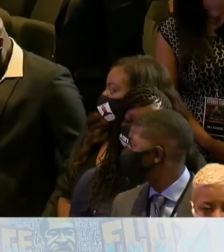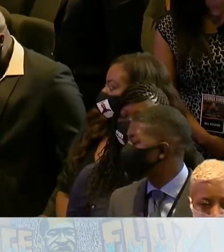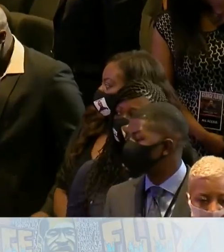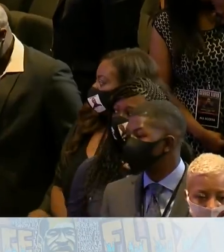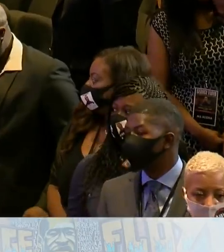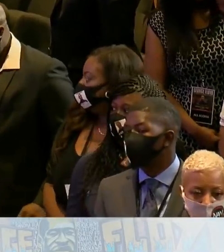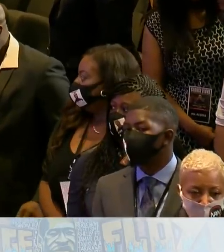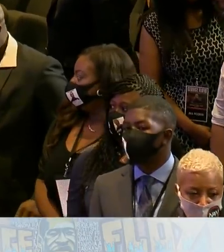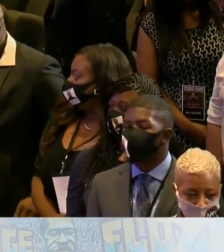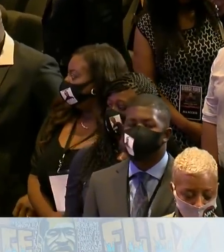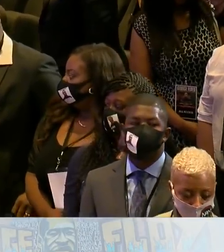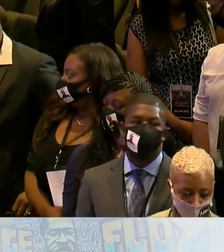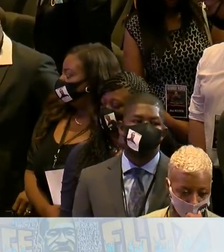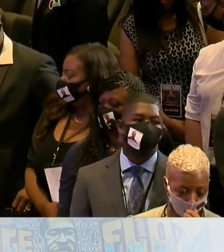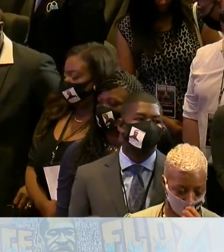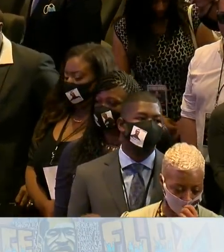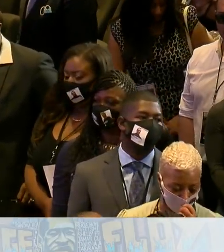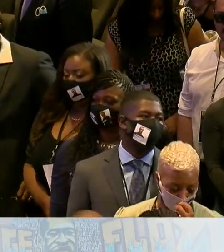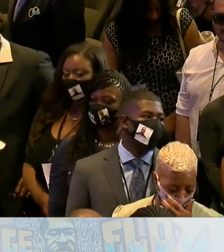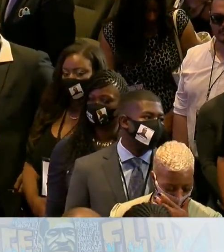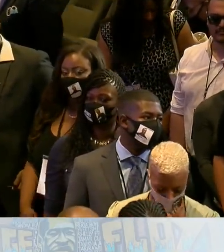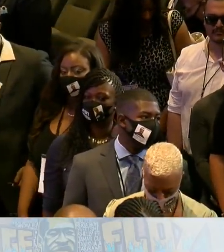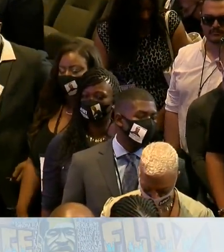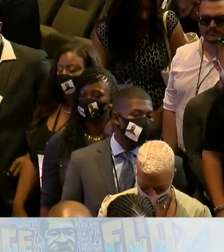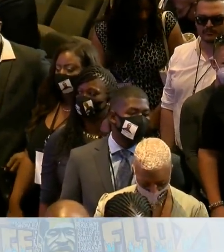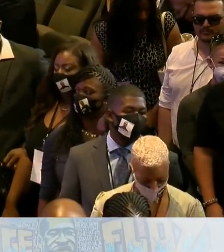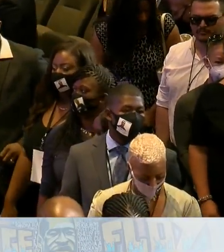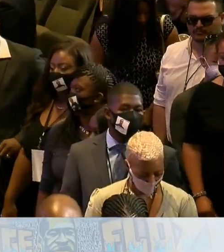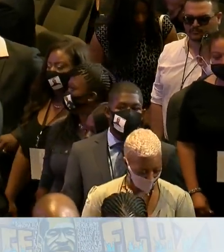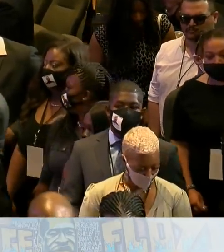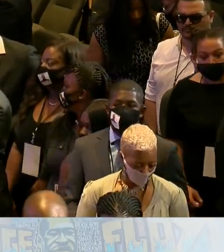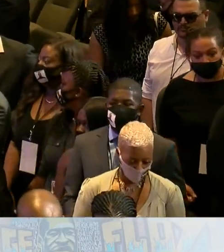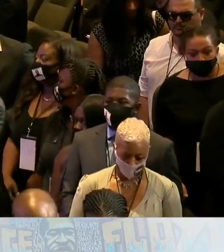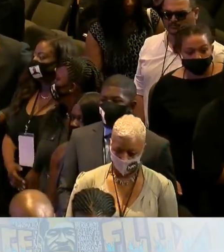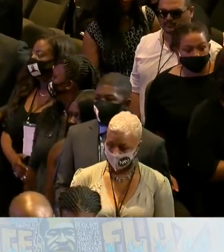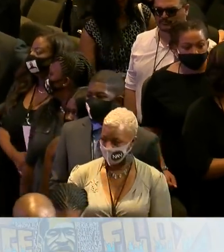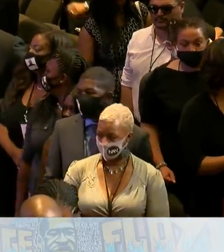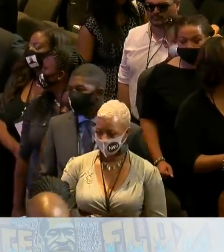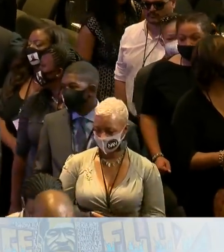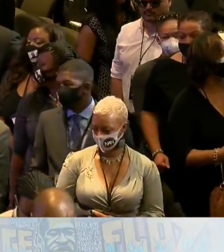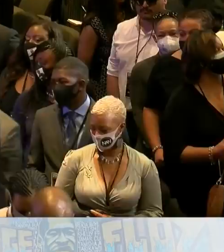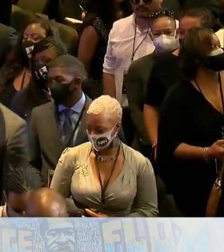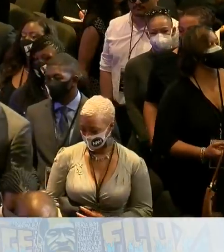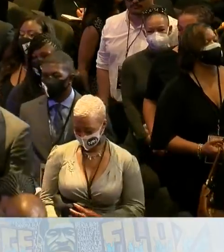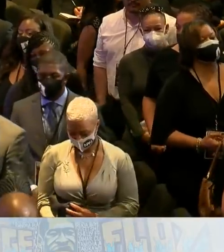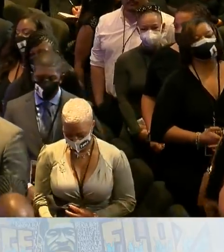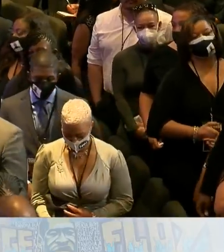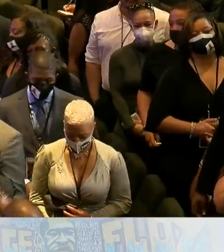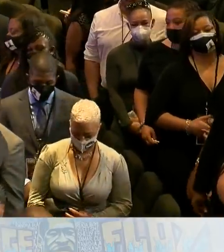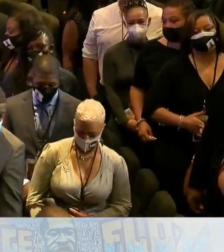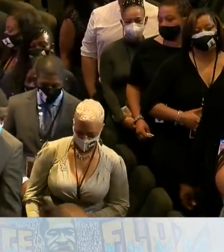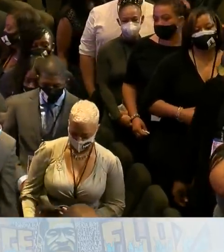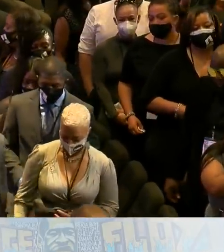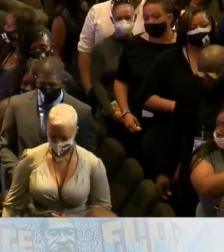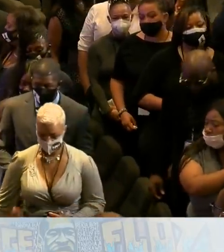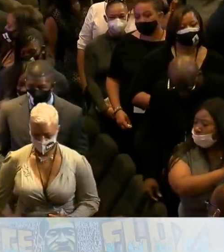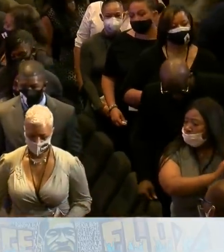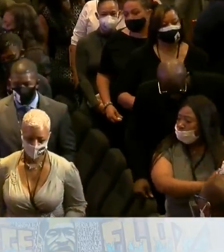LET'S PLEASE EVERYONE PLEASE REMAIN IN YOUR SEAT.